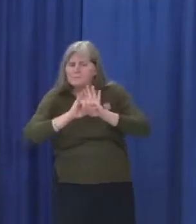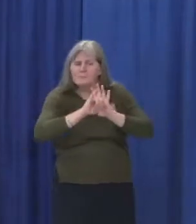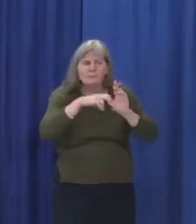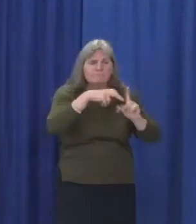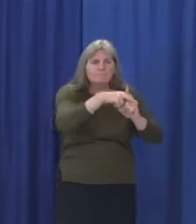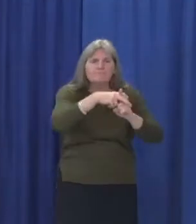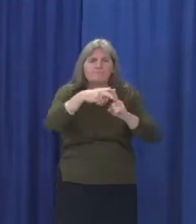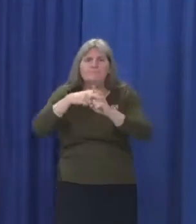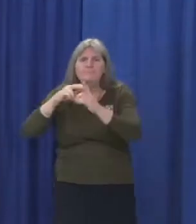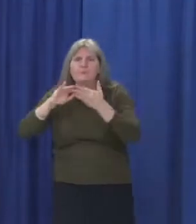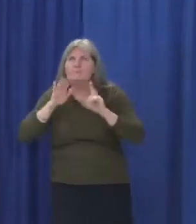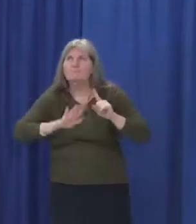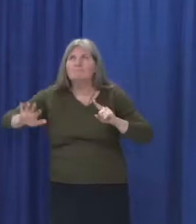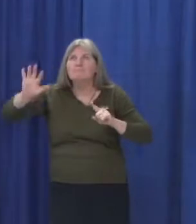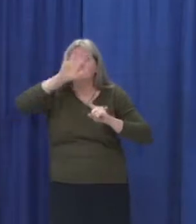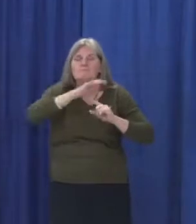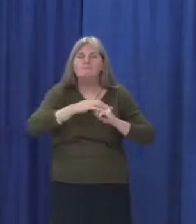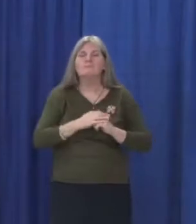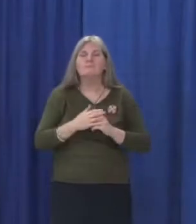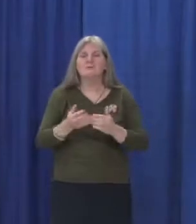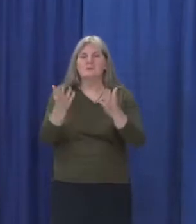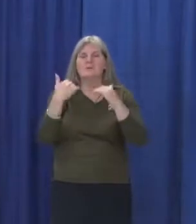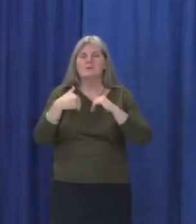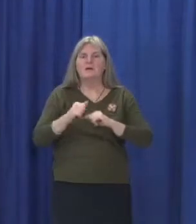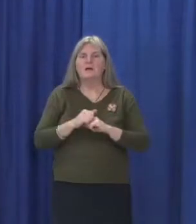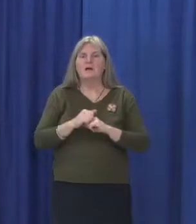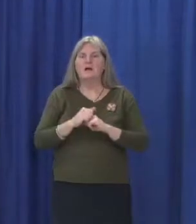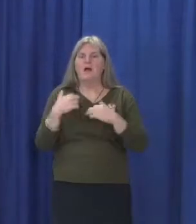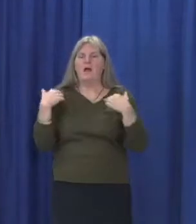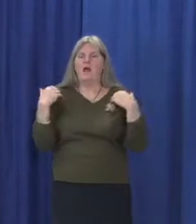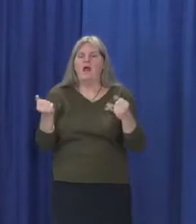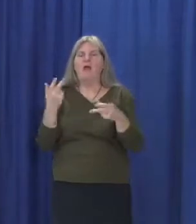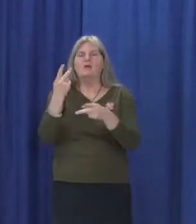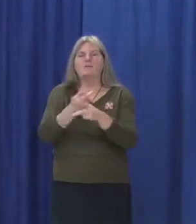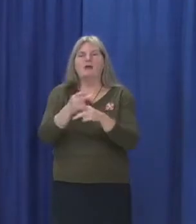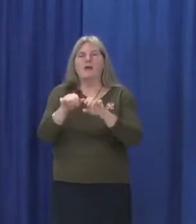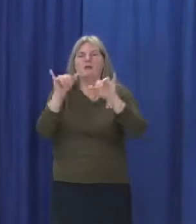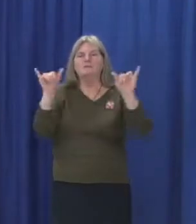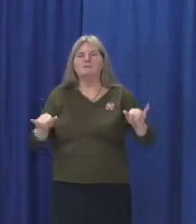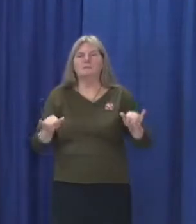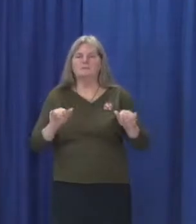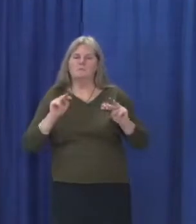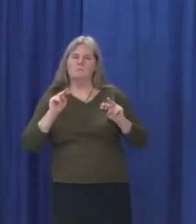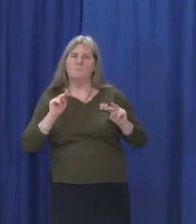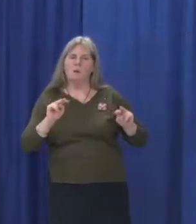virus in our communities, maintaining capacity and our health and social services